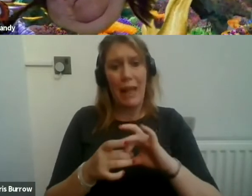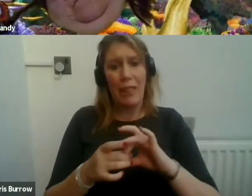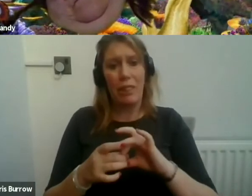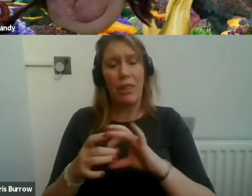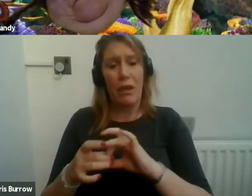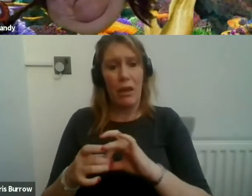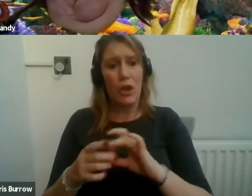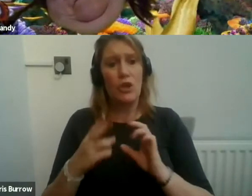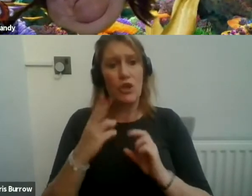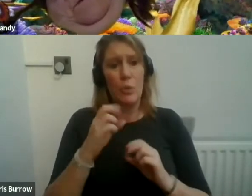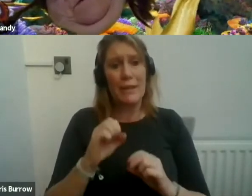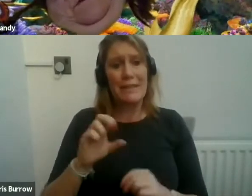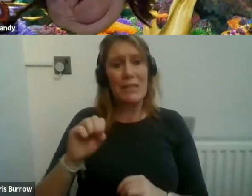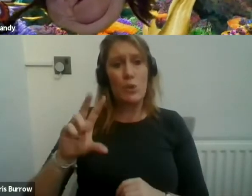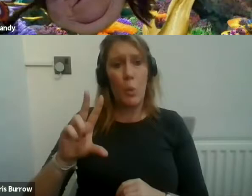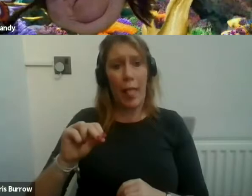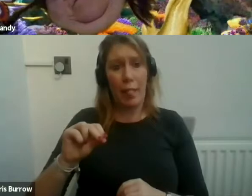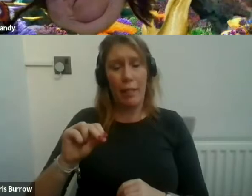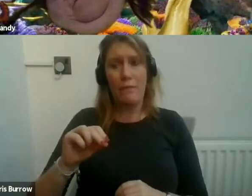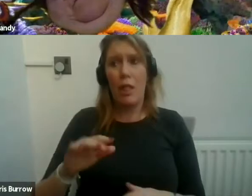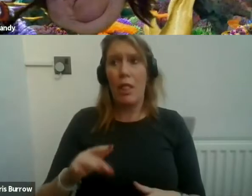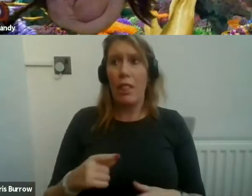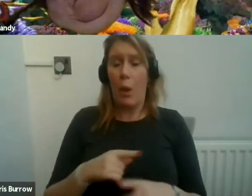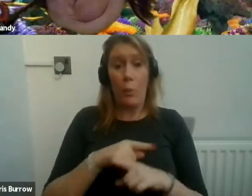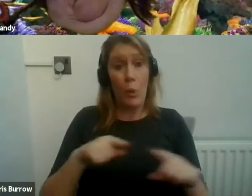that we had such a strong belief in the